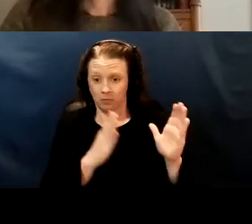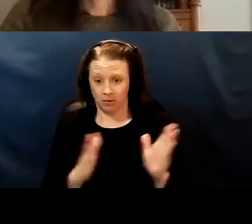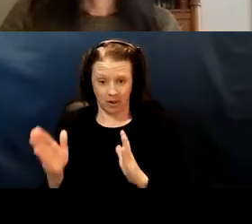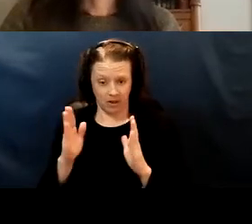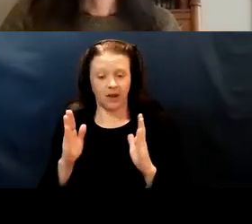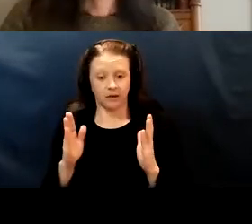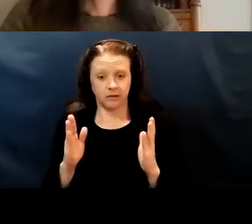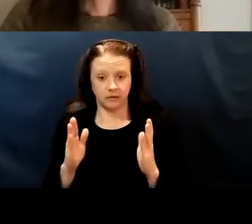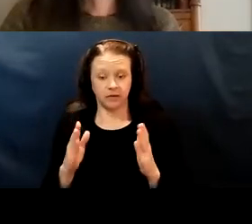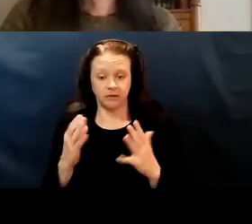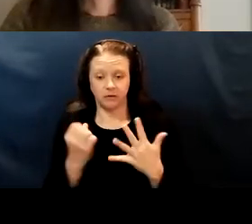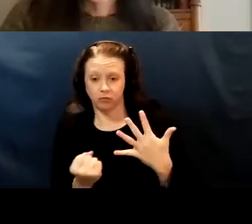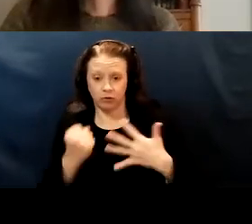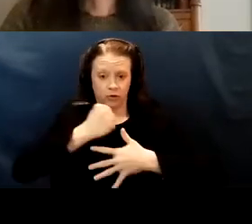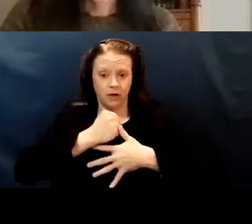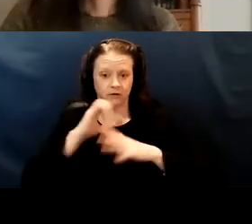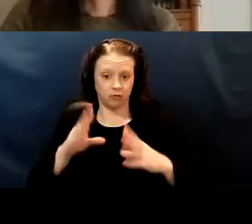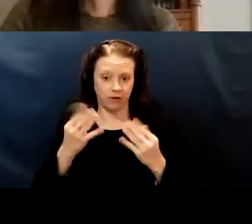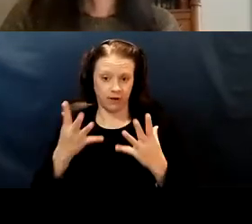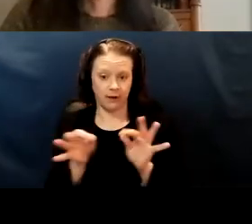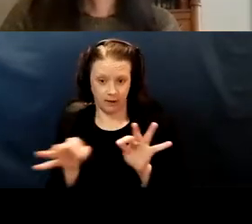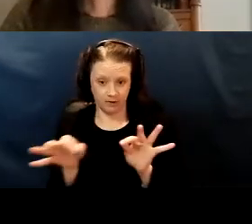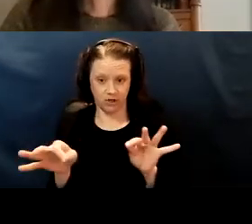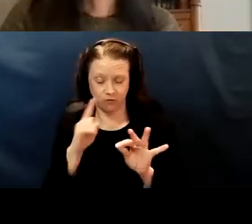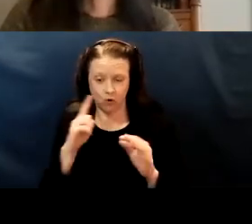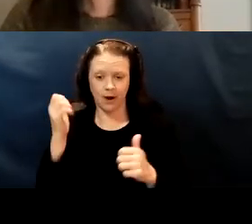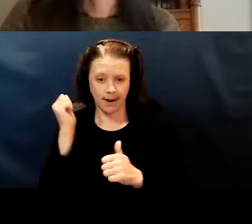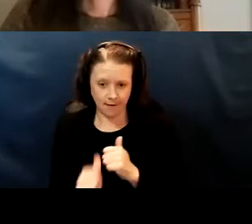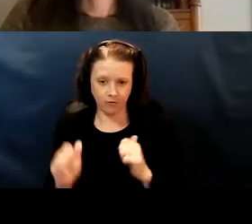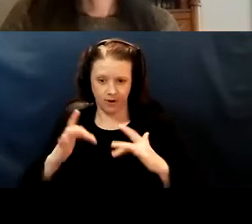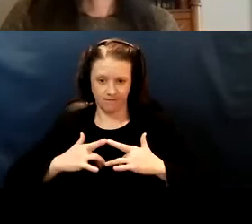a priority to provide captioning for every event and meeting that